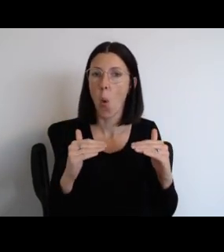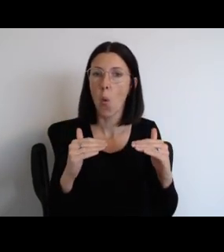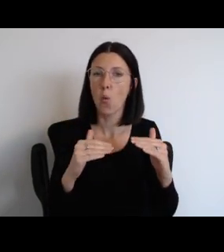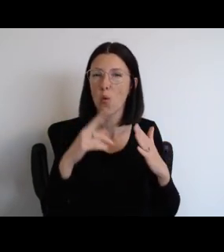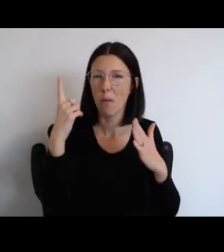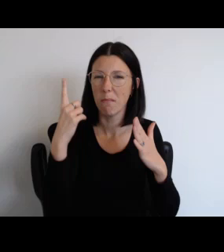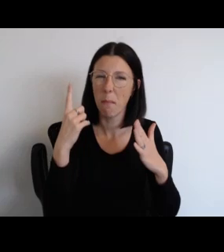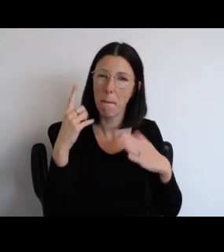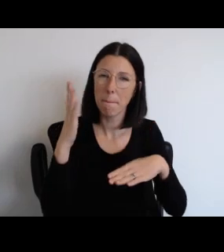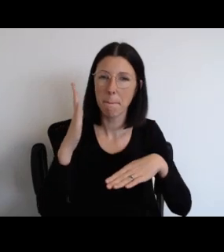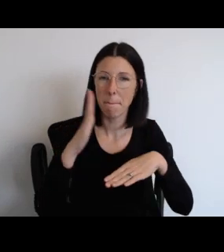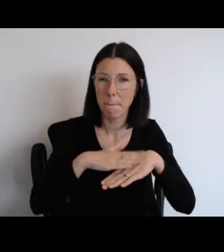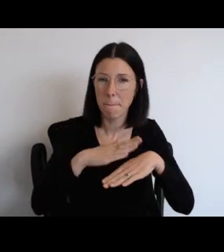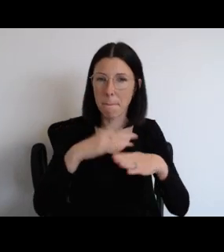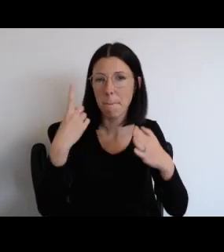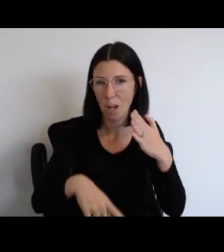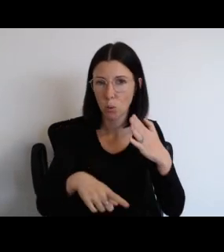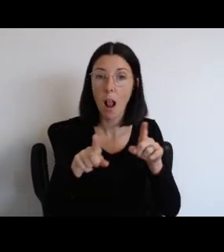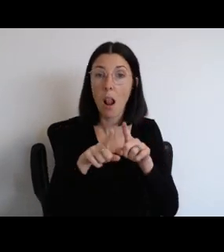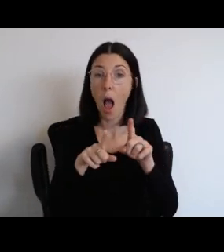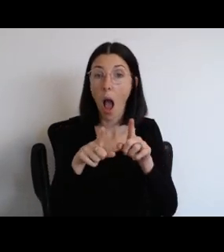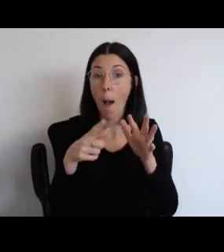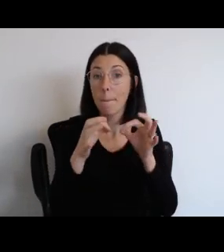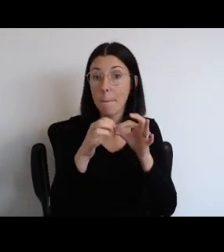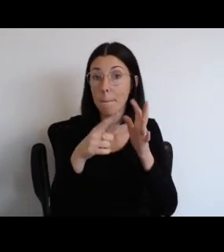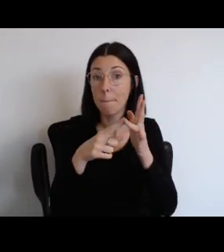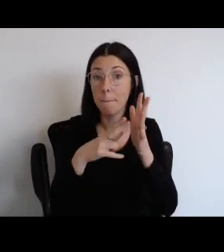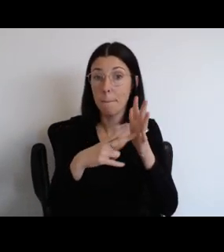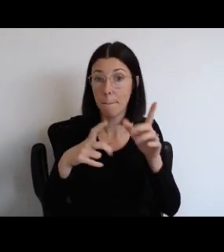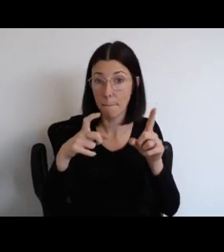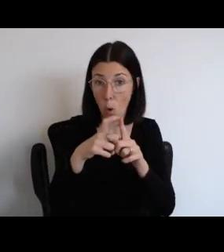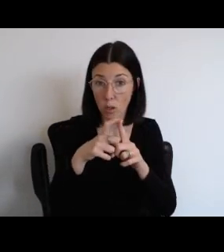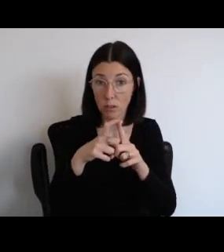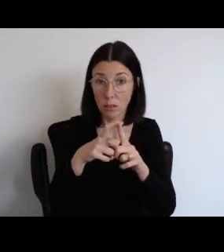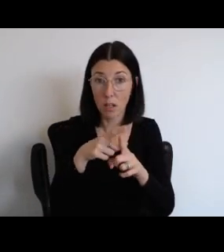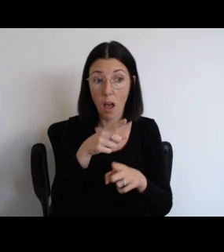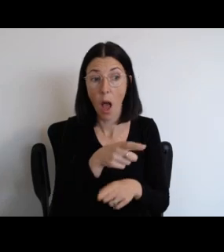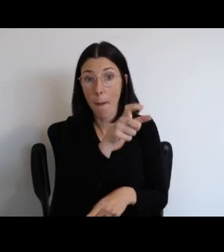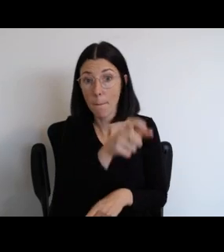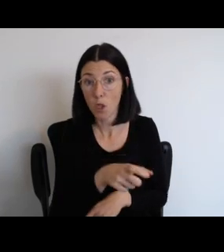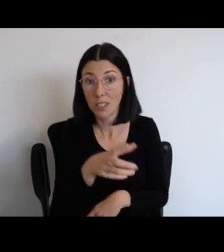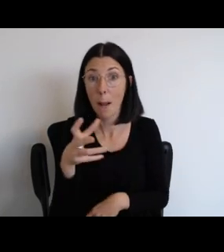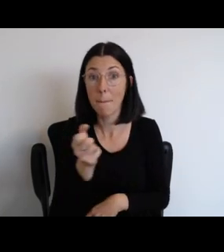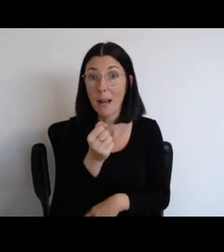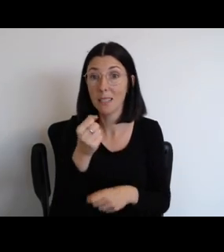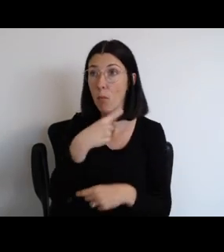asking the person to um make a promise to the court that they won't do this behaviour again